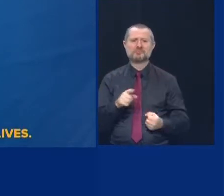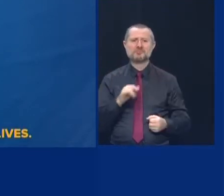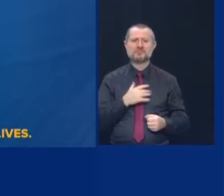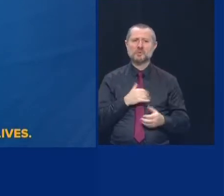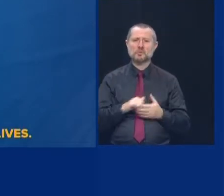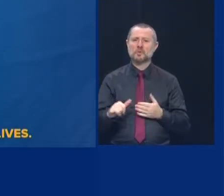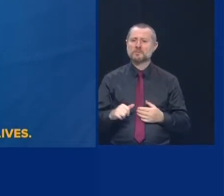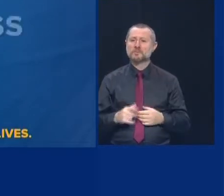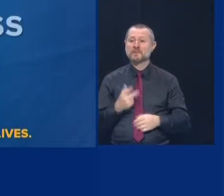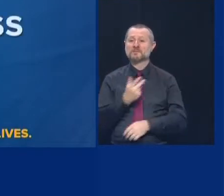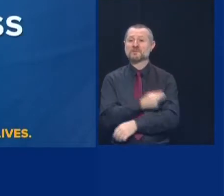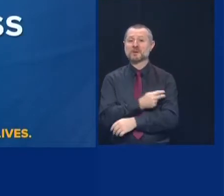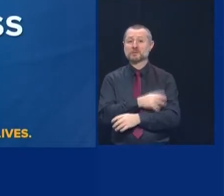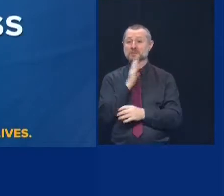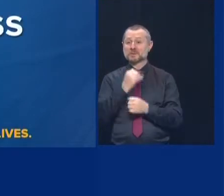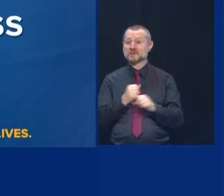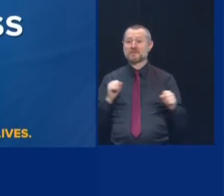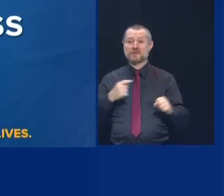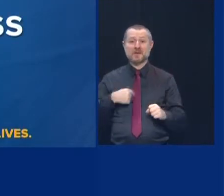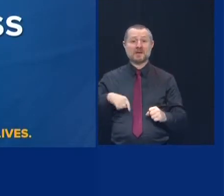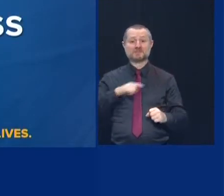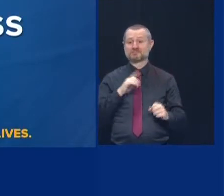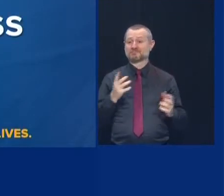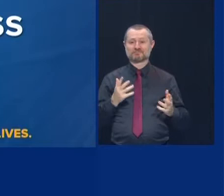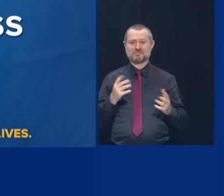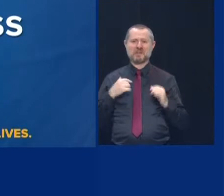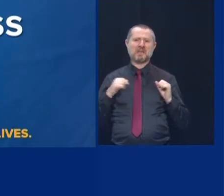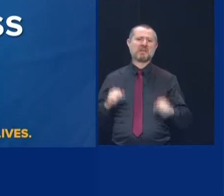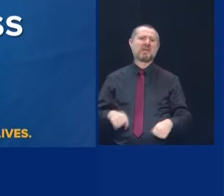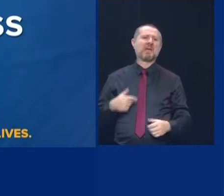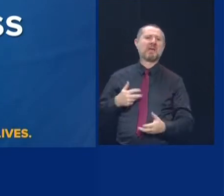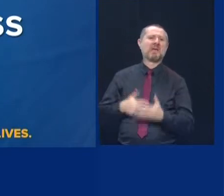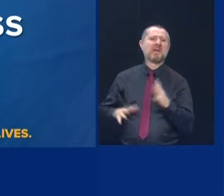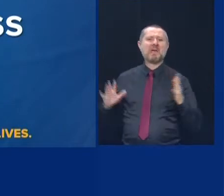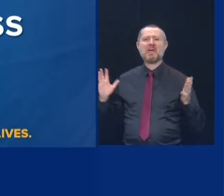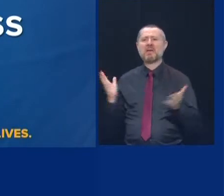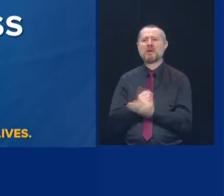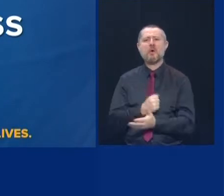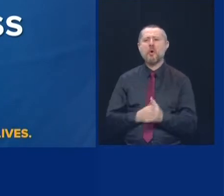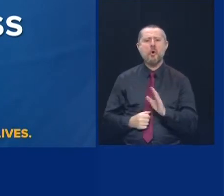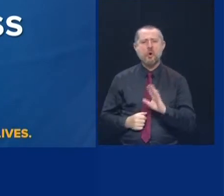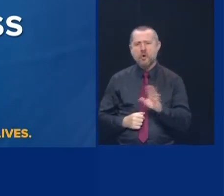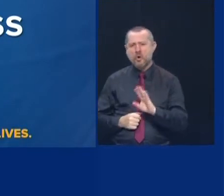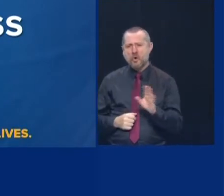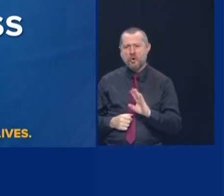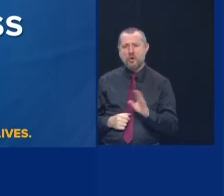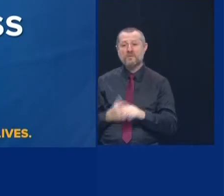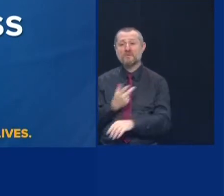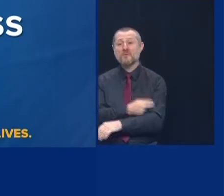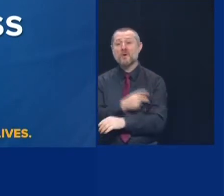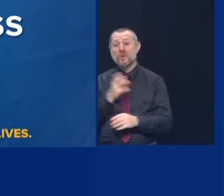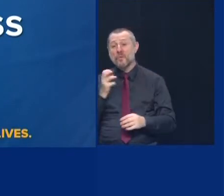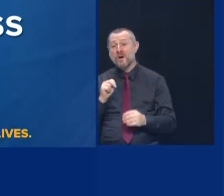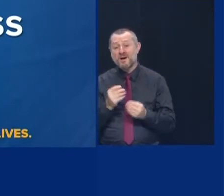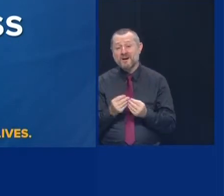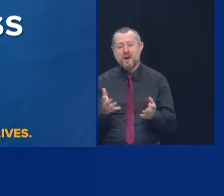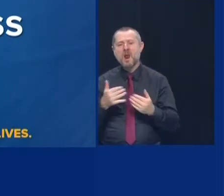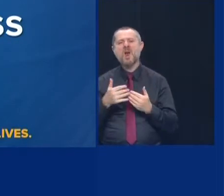REGENERON, NEW YORK COMPANY. WELL, THE VACCINE IS HERE, THE VACCINE IS GOING TO SAVE US SO I